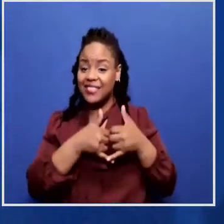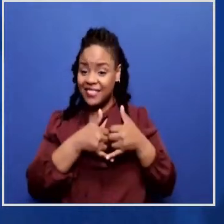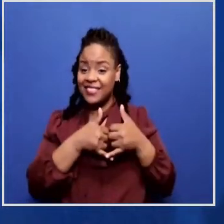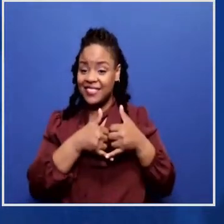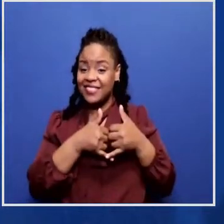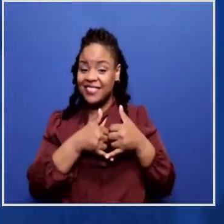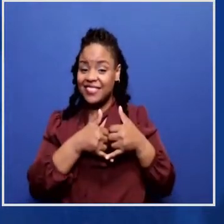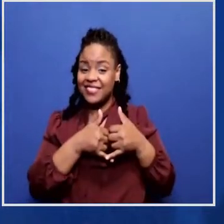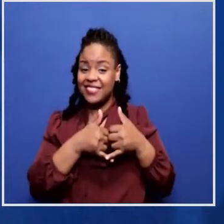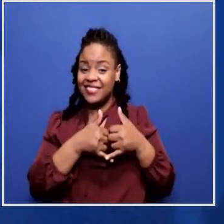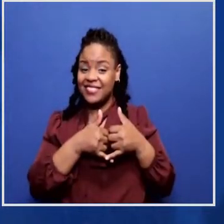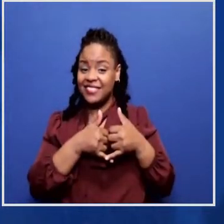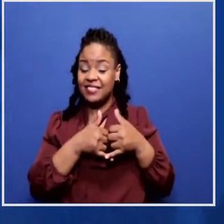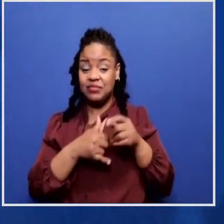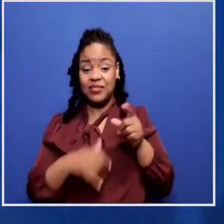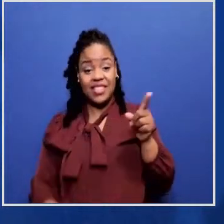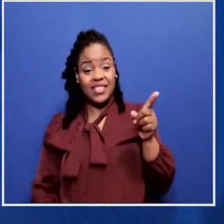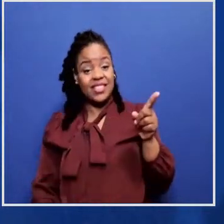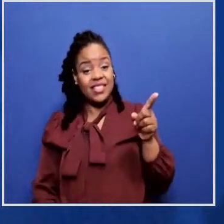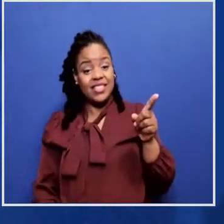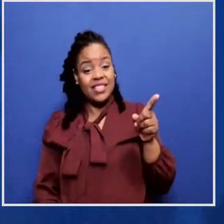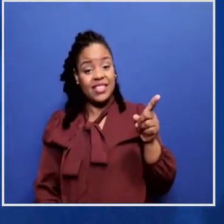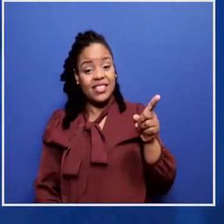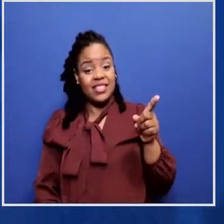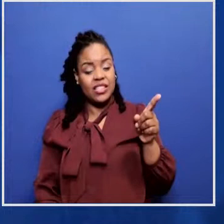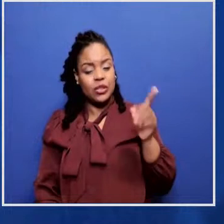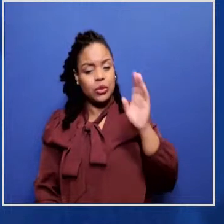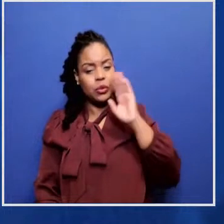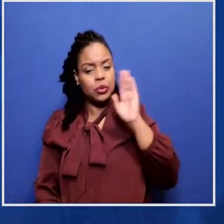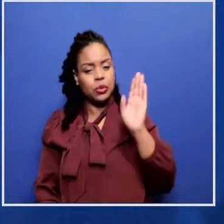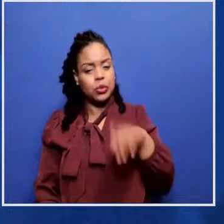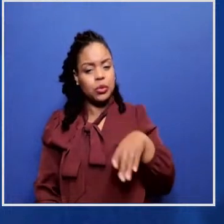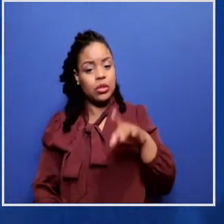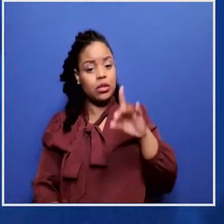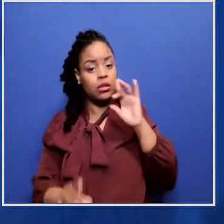UNDERSCORED OUR COLLECTIVE RESPONSIBILITY TO LOOK AFTER EVERYBODY. VICE PRESIDENT-ELECT KAMALA